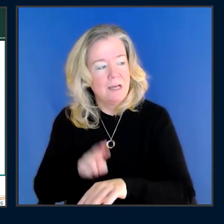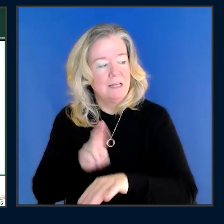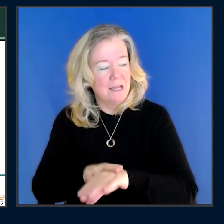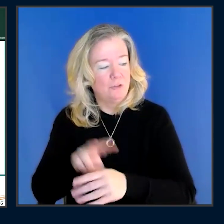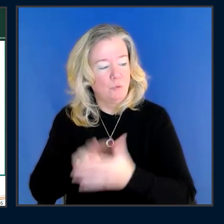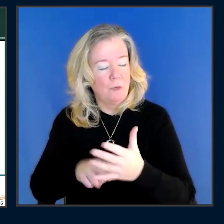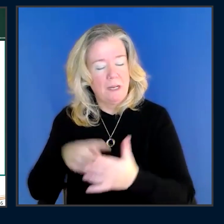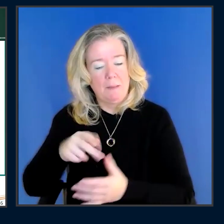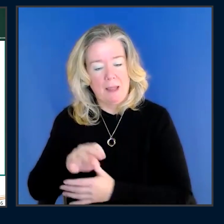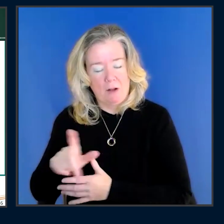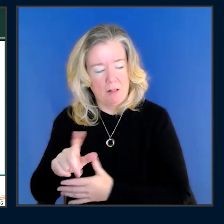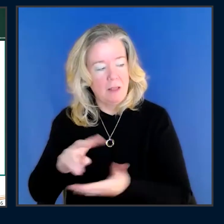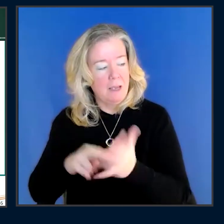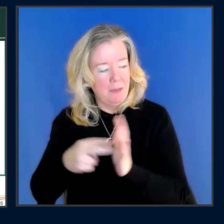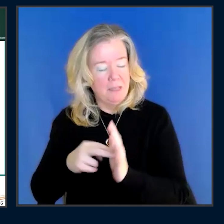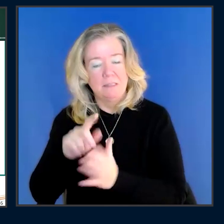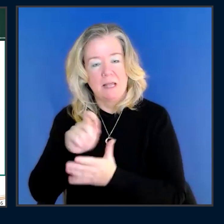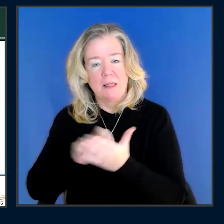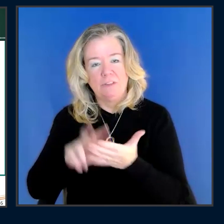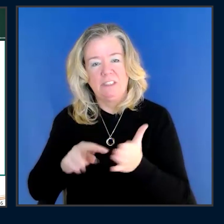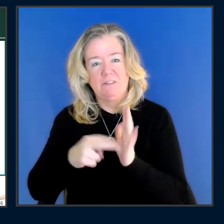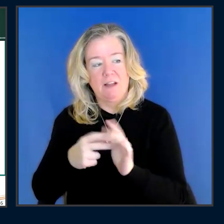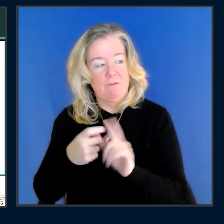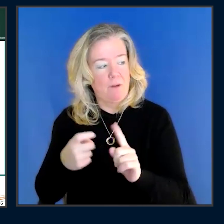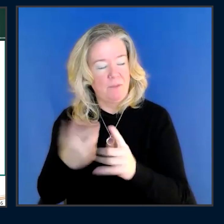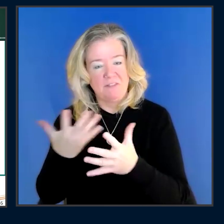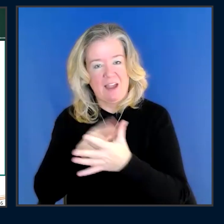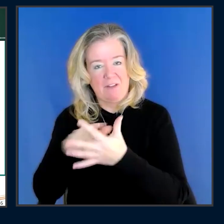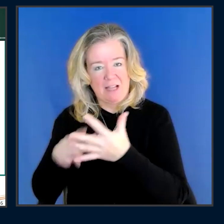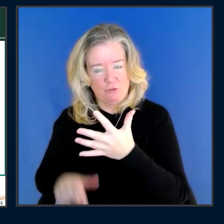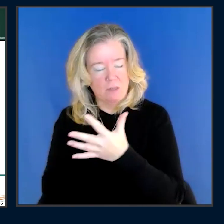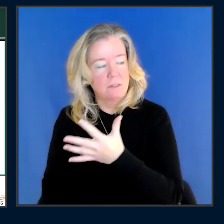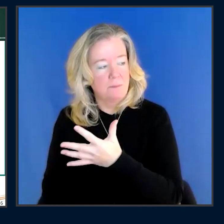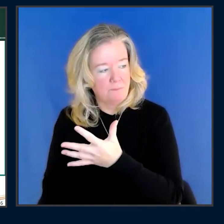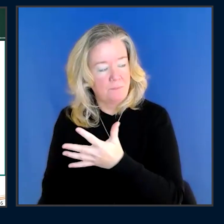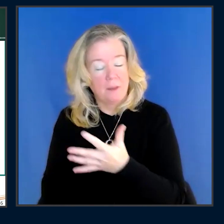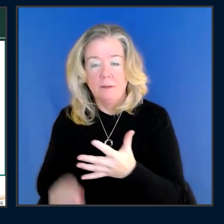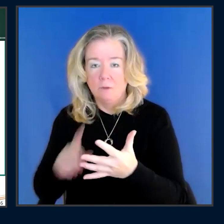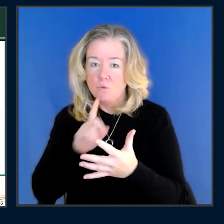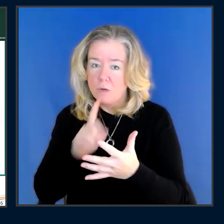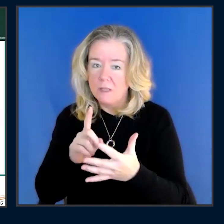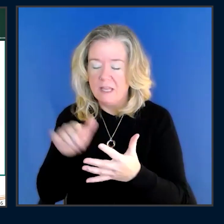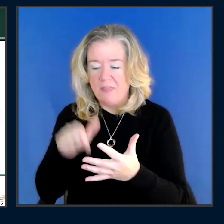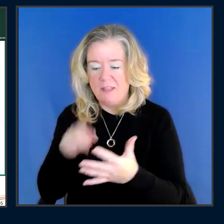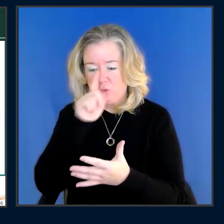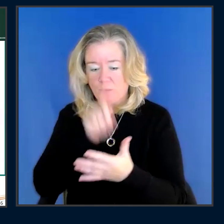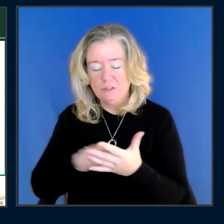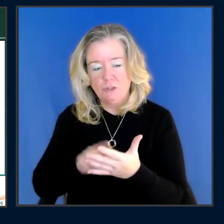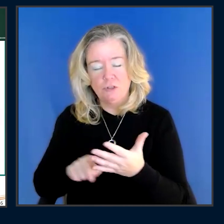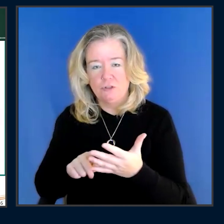literacy is defined by these five constructs. And really, this research is not new.